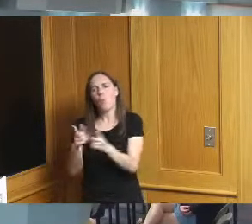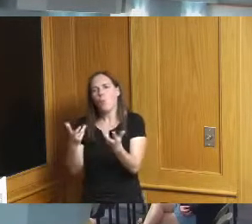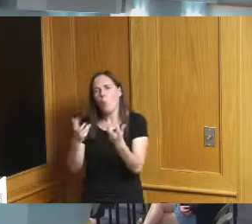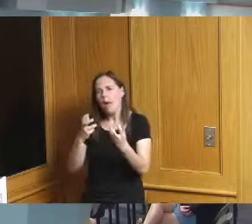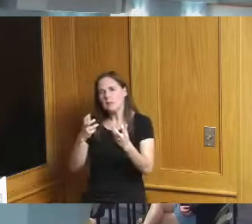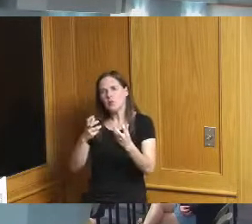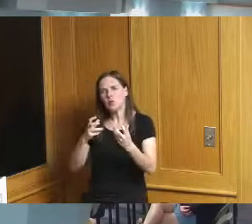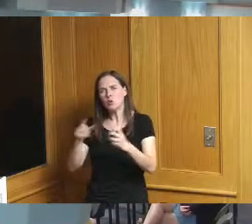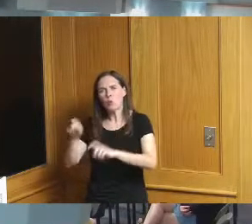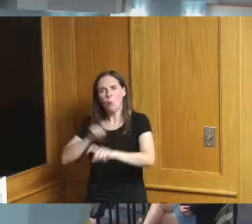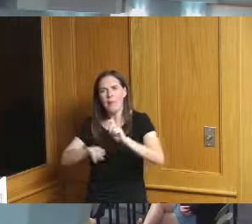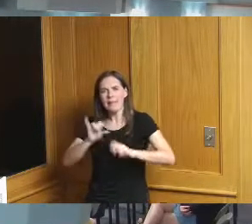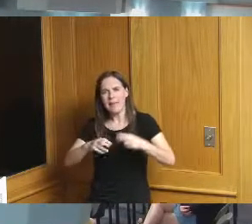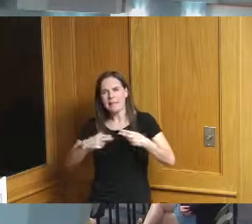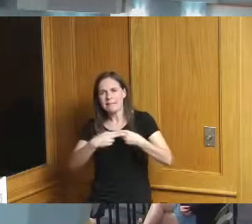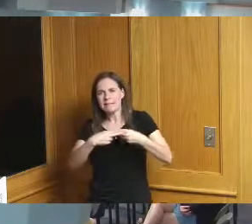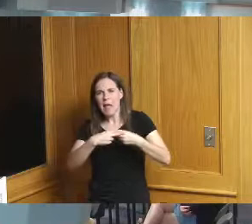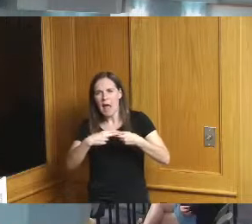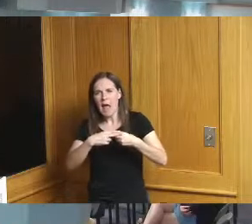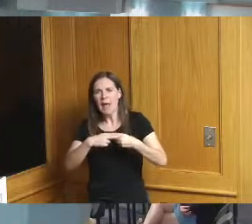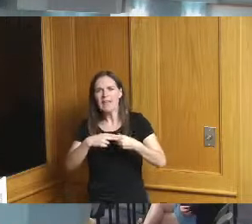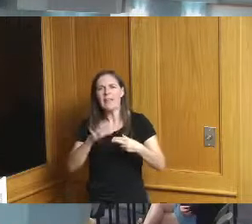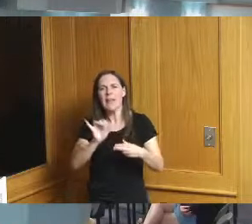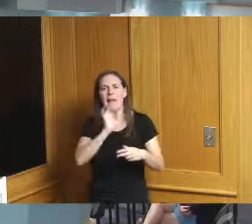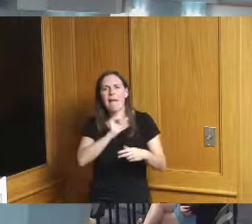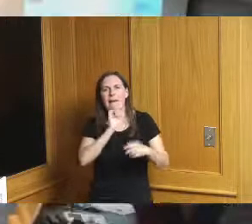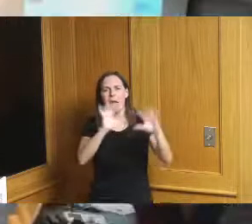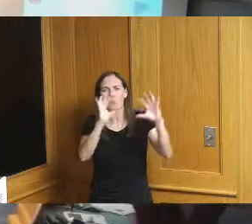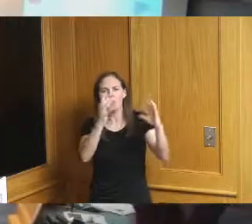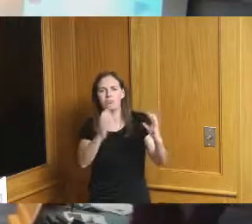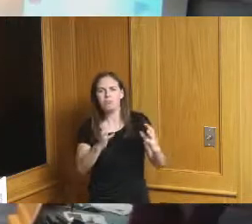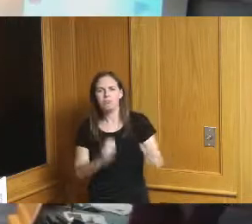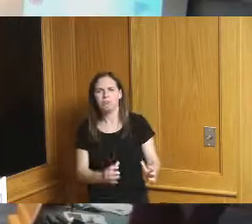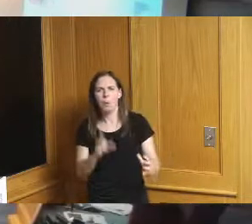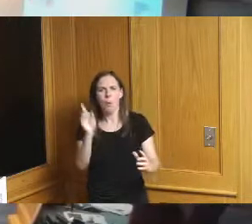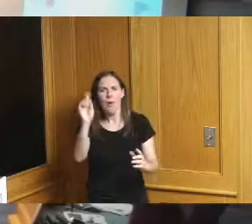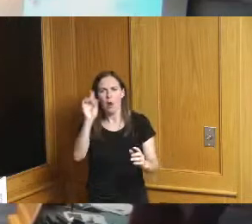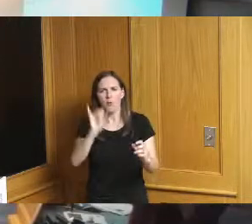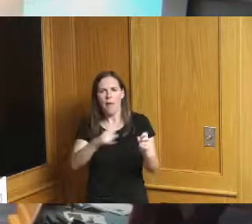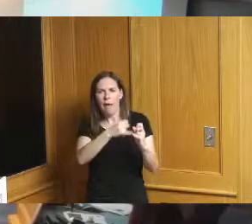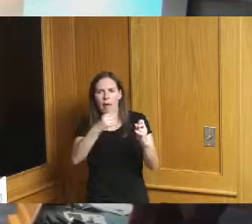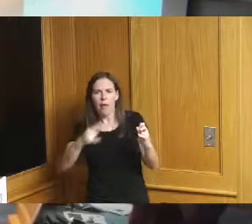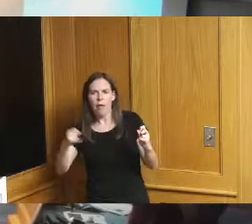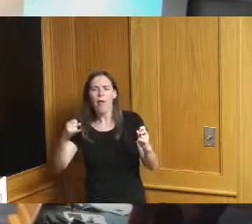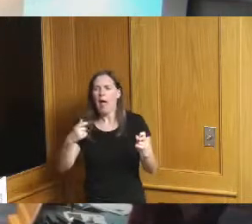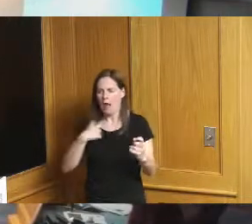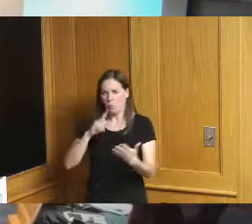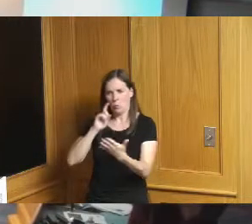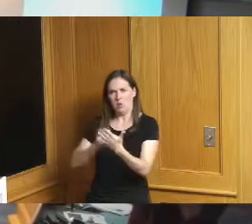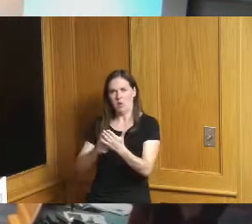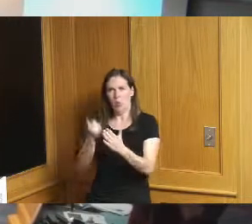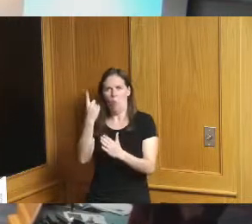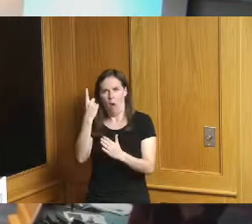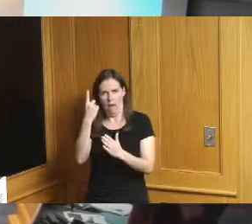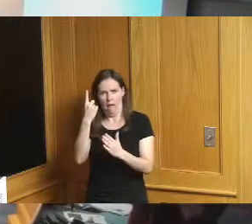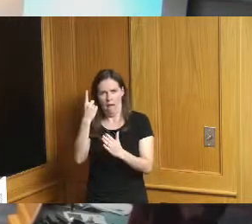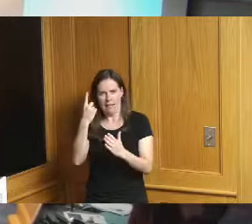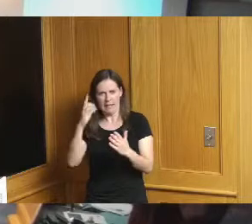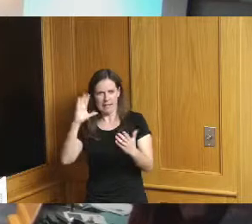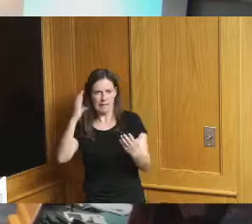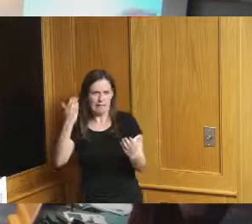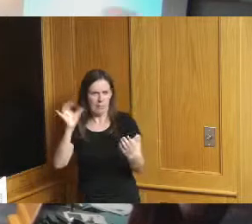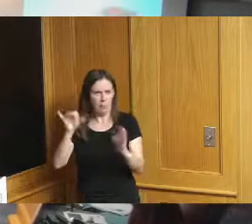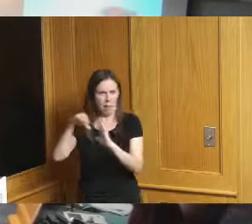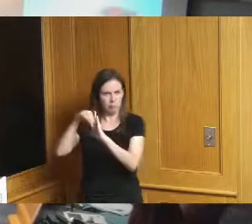he had the trend lines by age um there was one line i noted going down as opposed to up